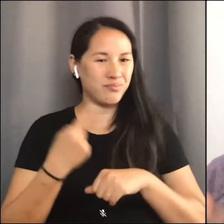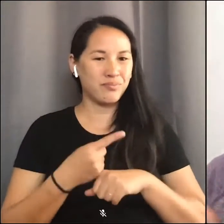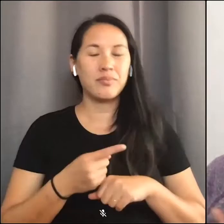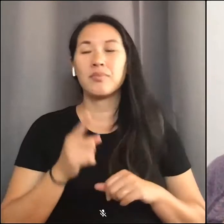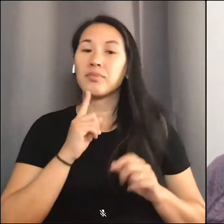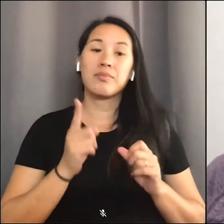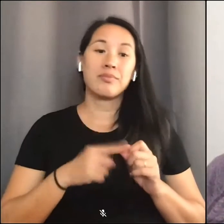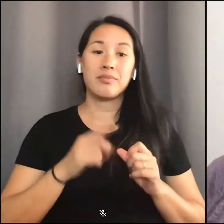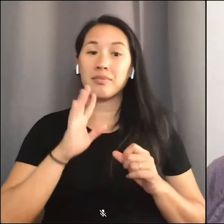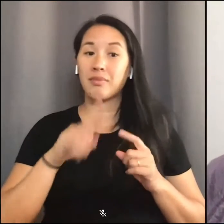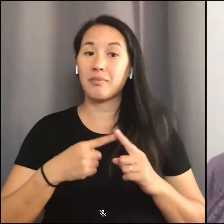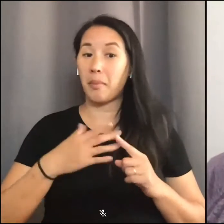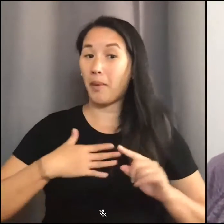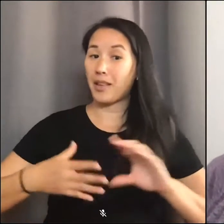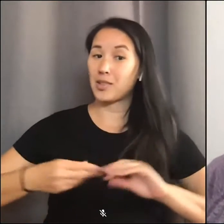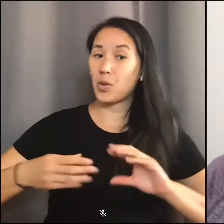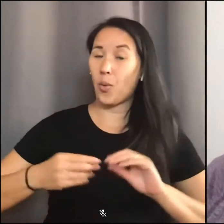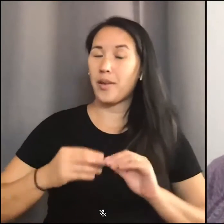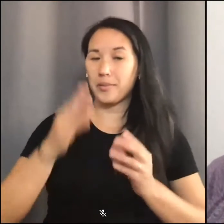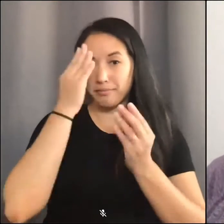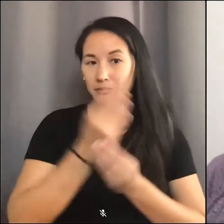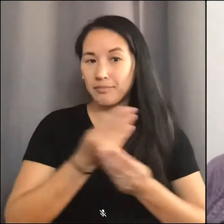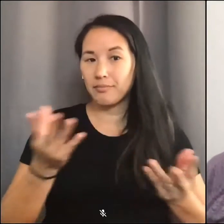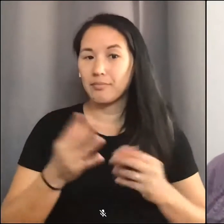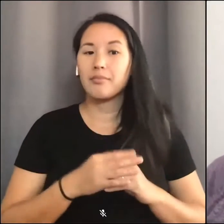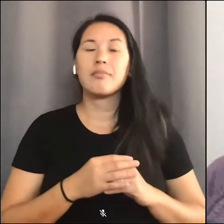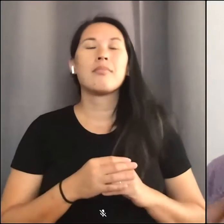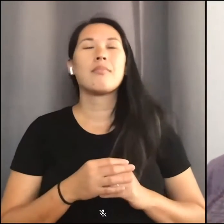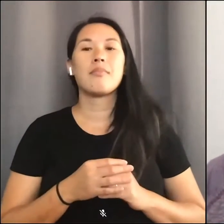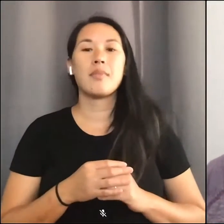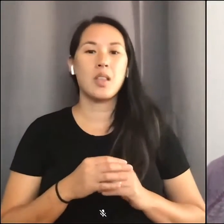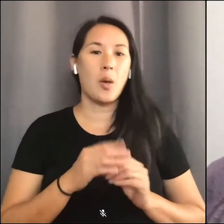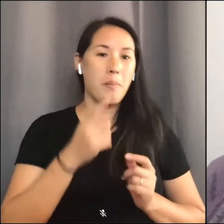uh my story real quick um we'll go through like what is mental wealth what is mental health